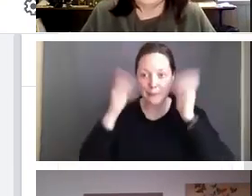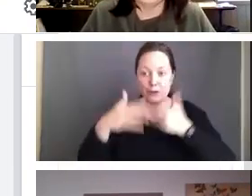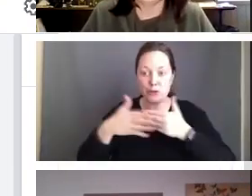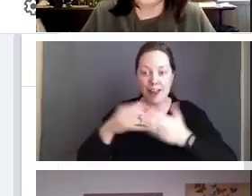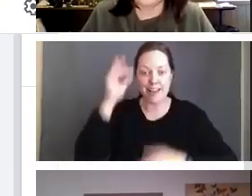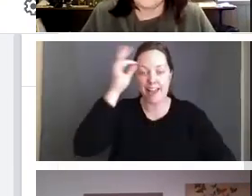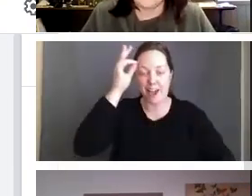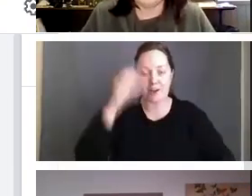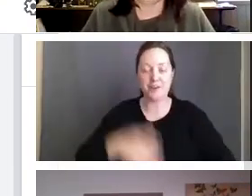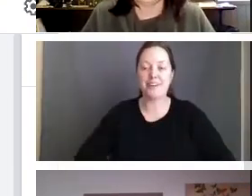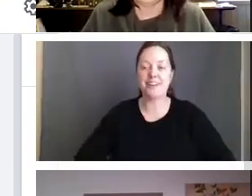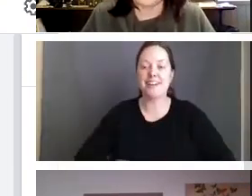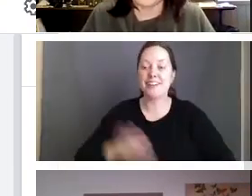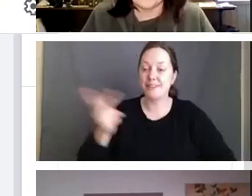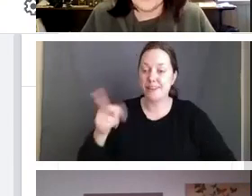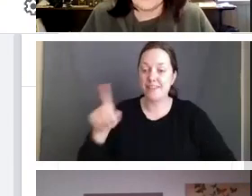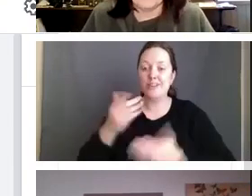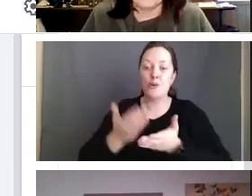Which we see again, below the top section.